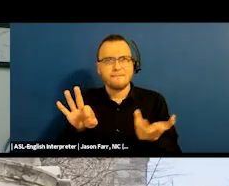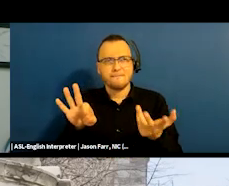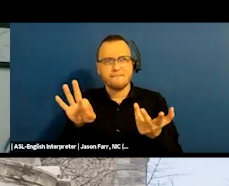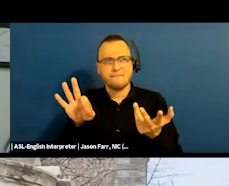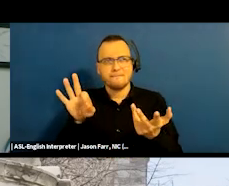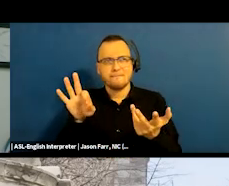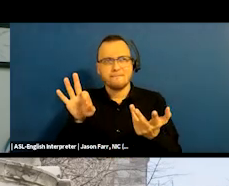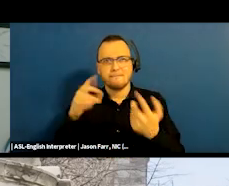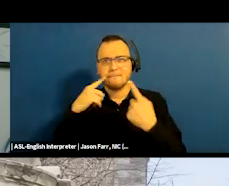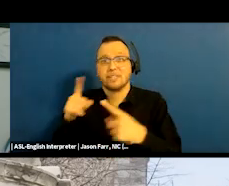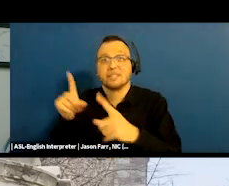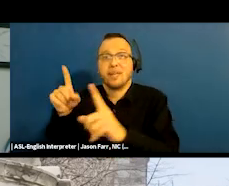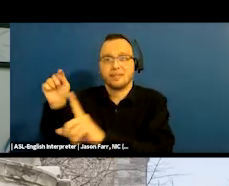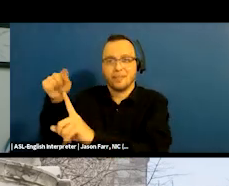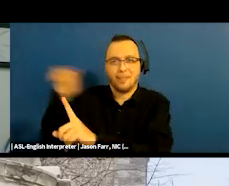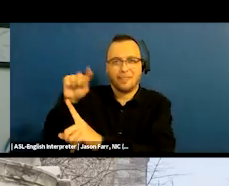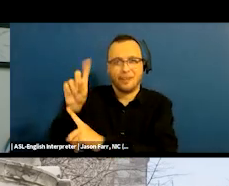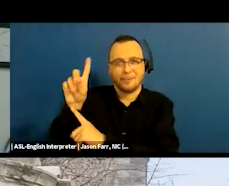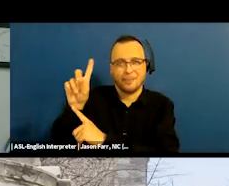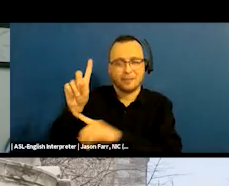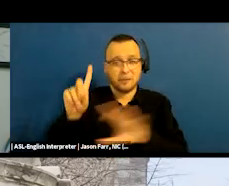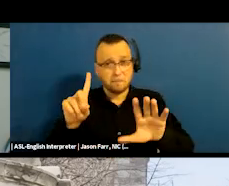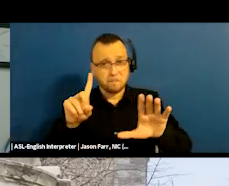but not a person of color that I didn't really belong there.